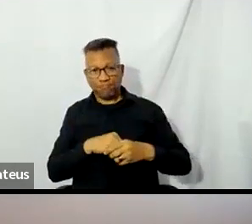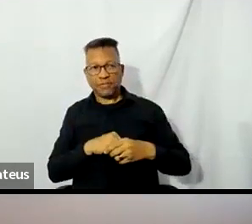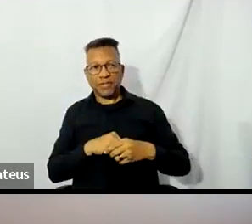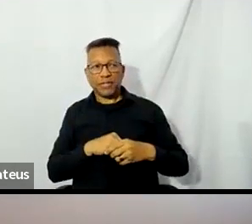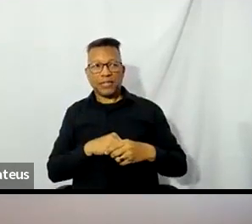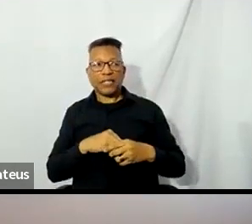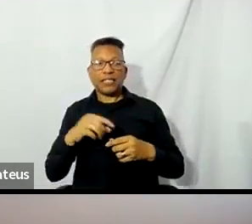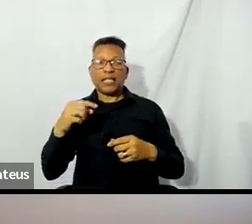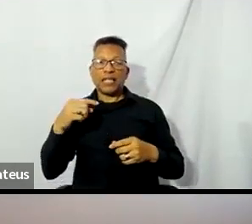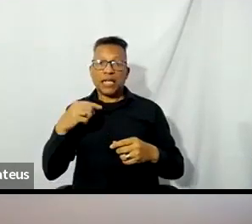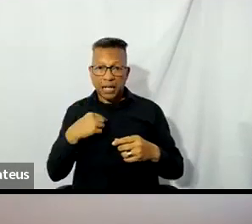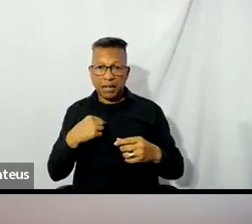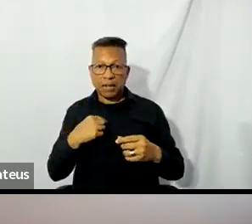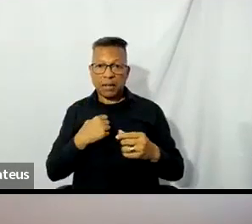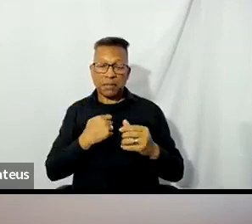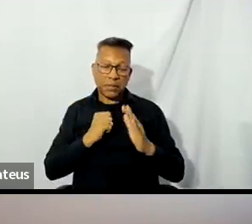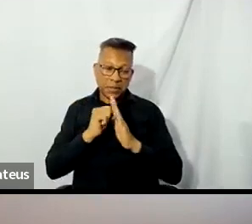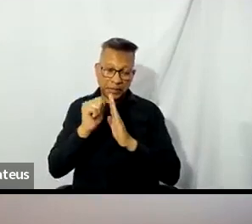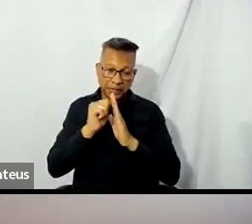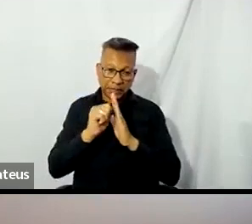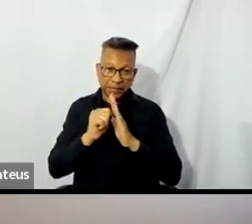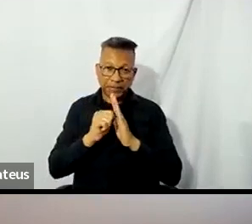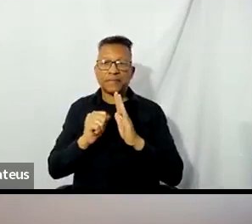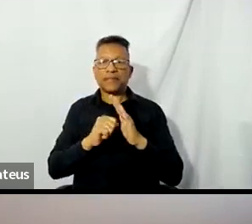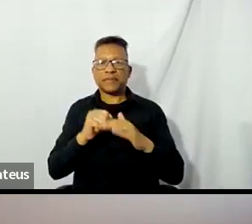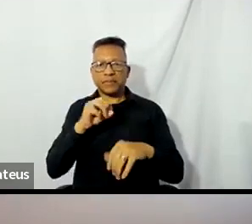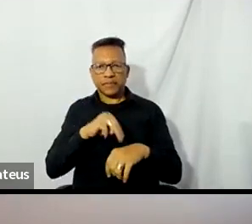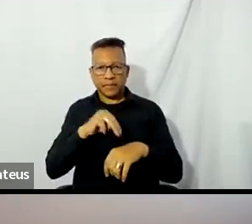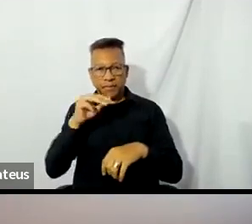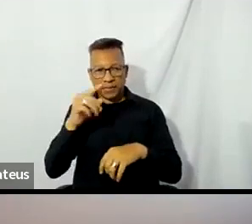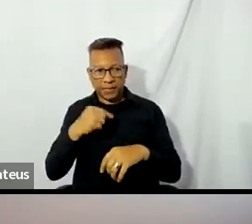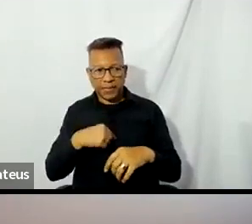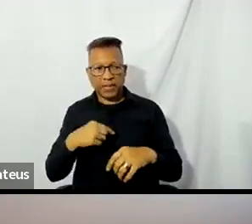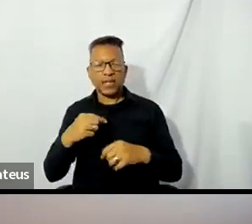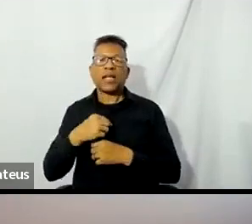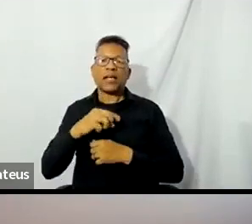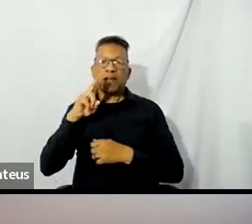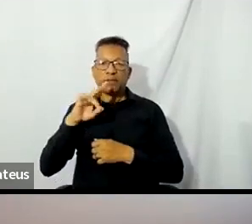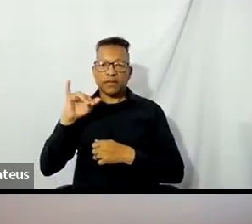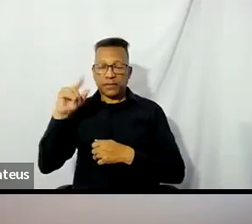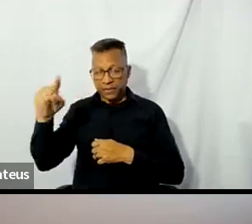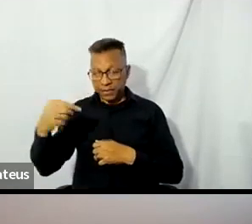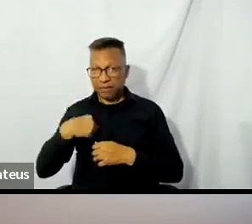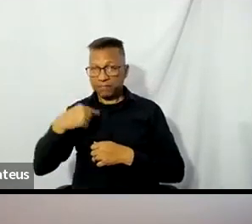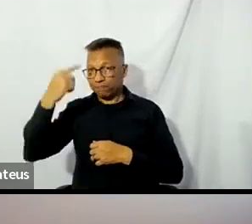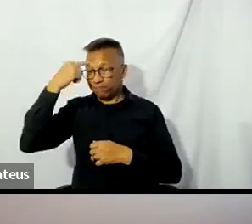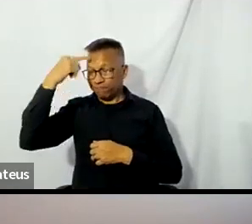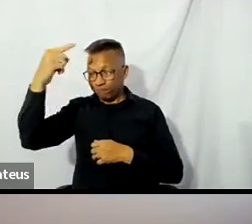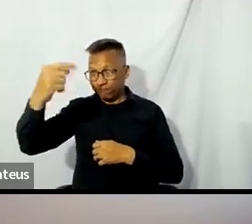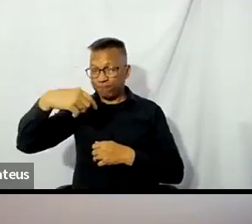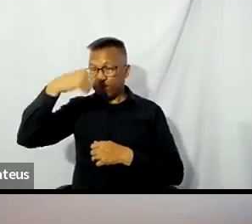and I and I mean it doesn't look like if you go out skiing skiing Katja Goacco and